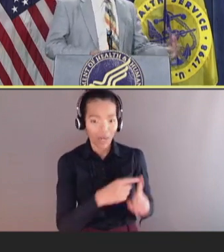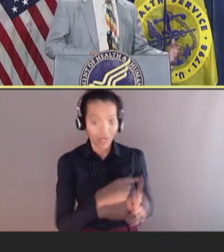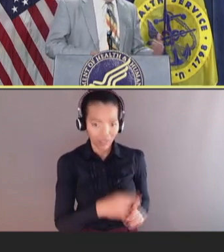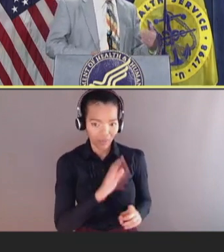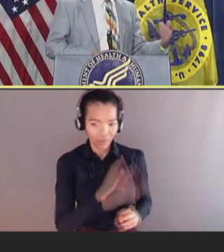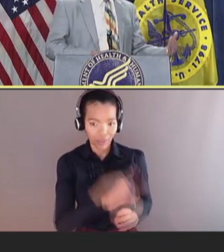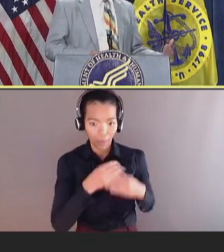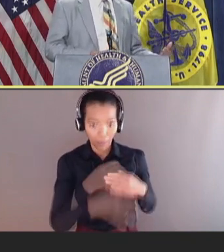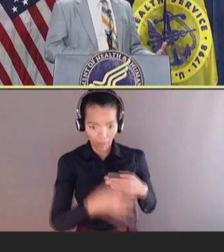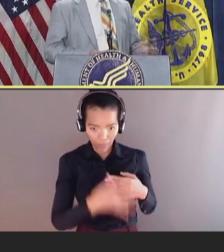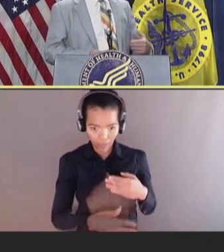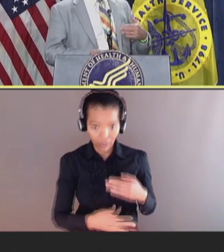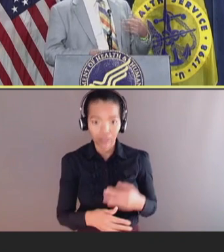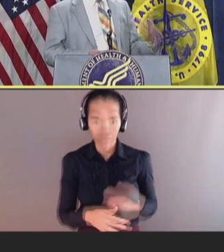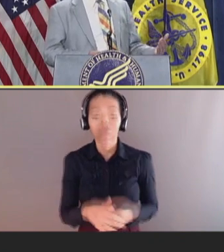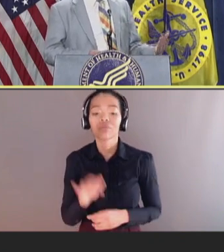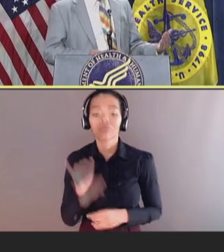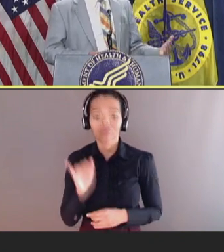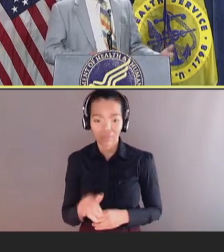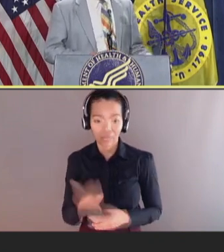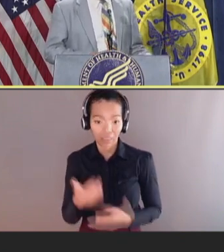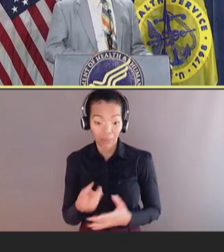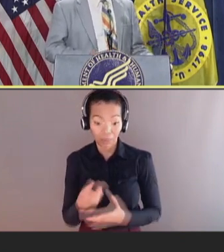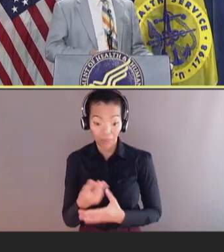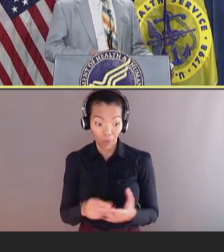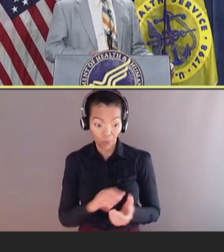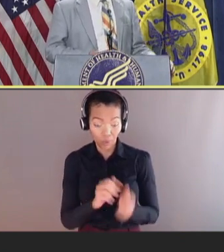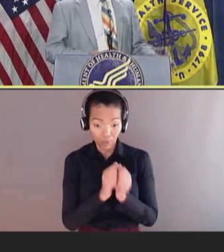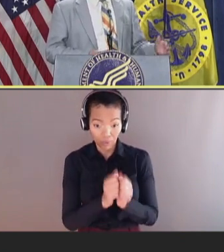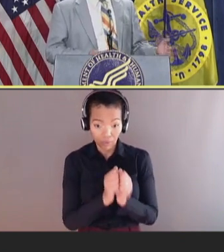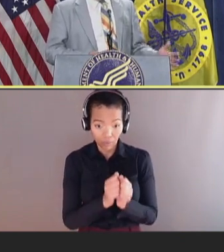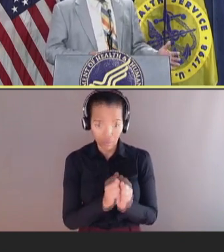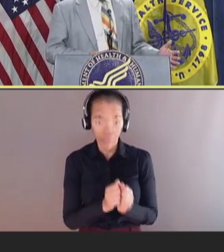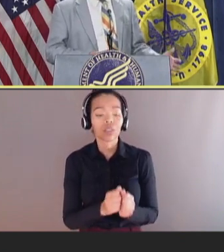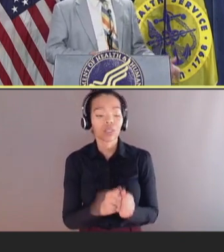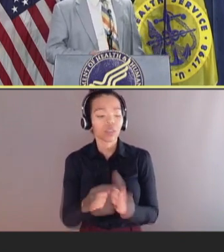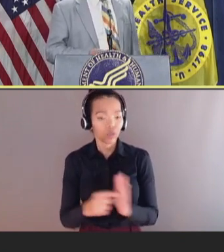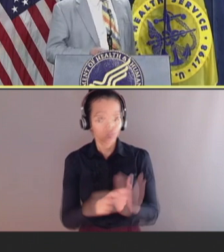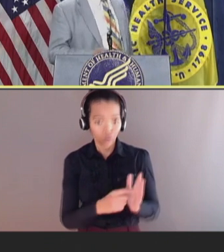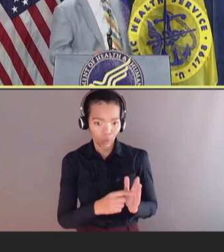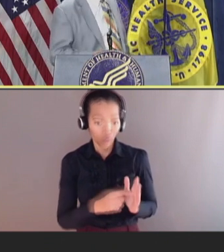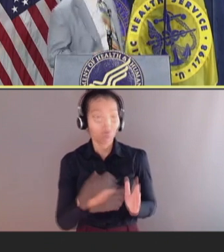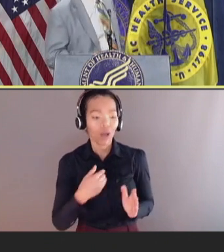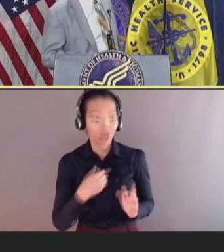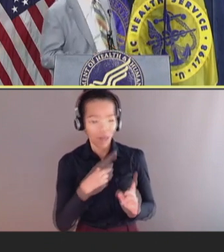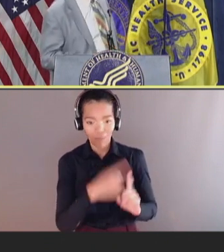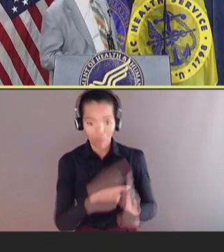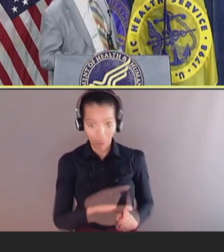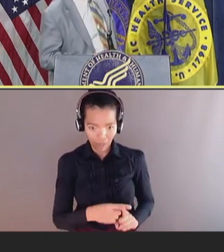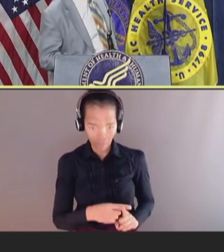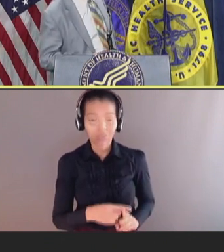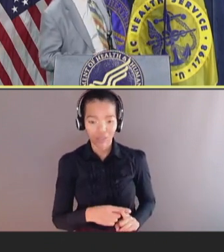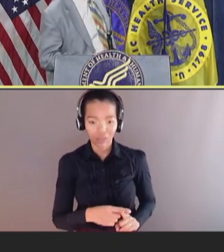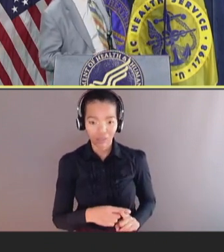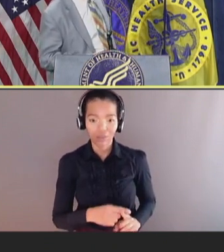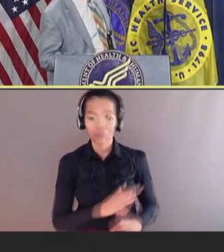combination may be why there's partial protection in people that are previously infected with Mtb.